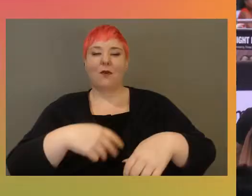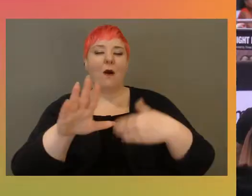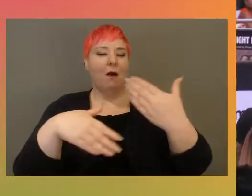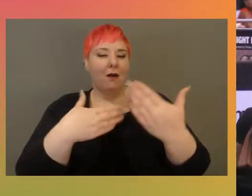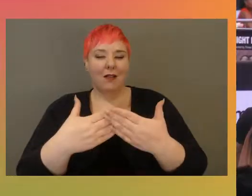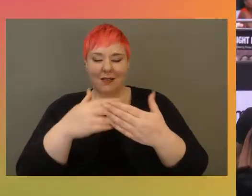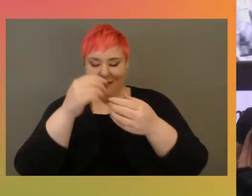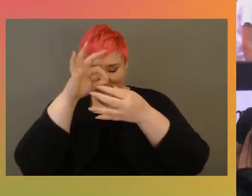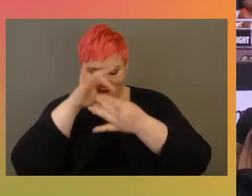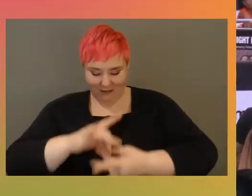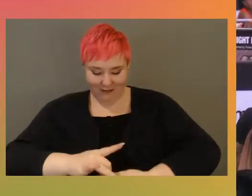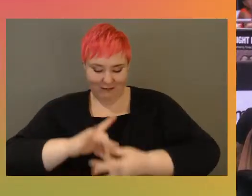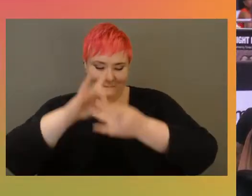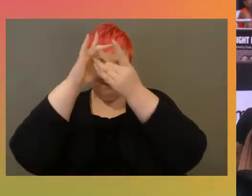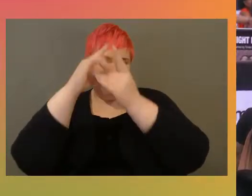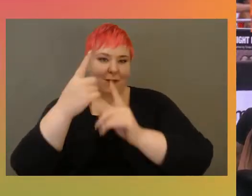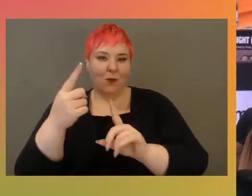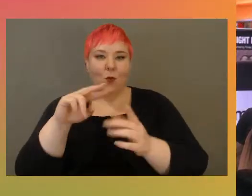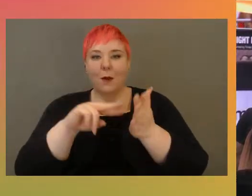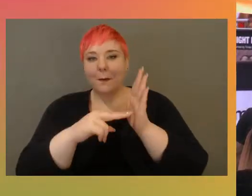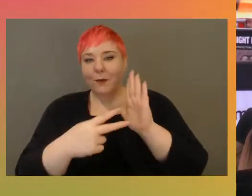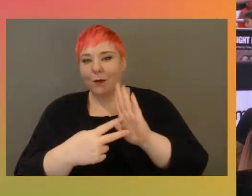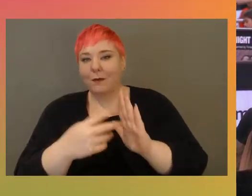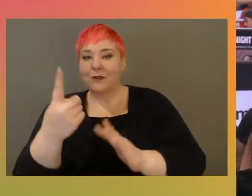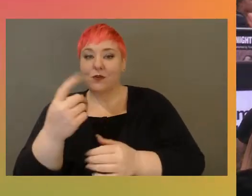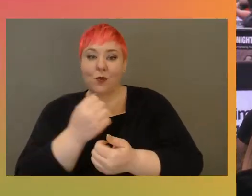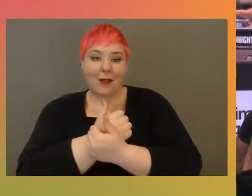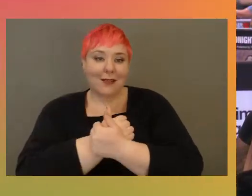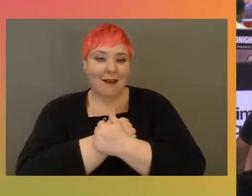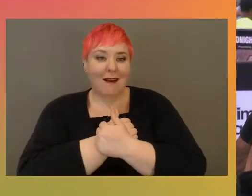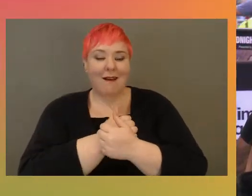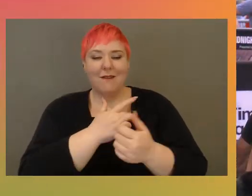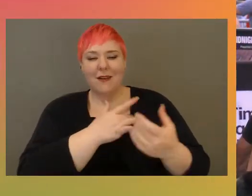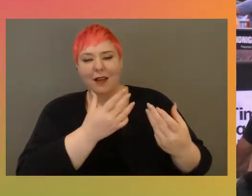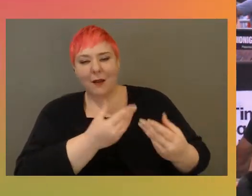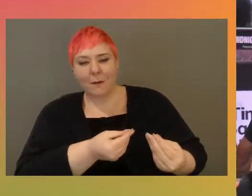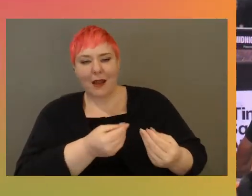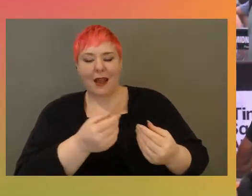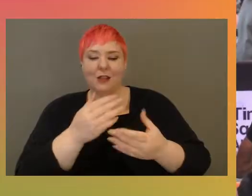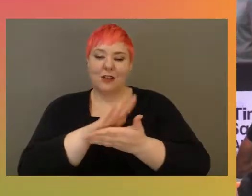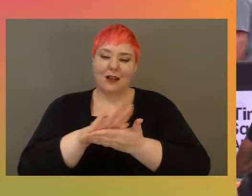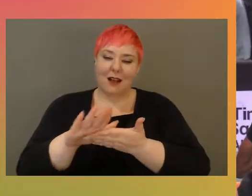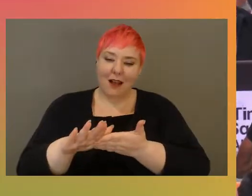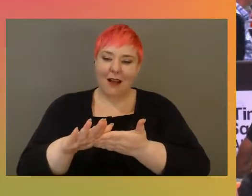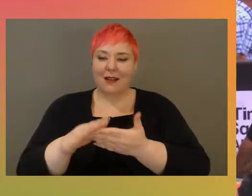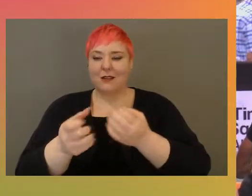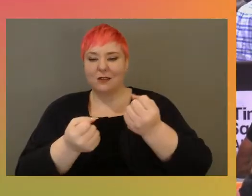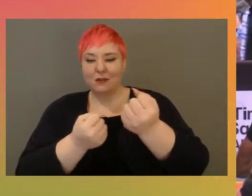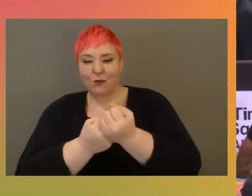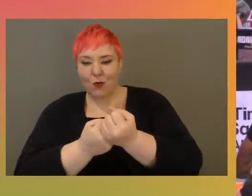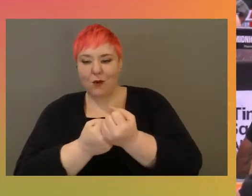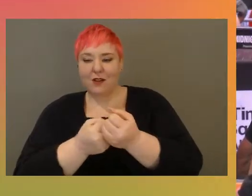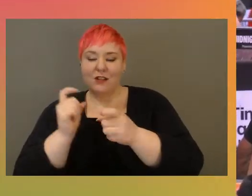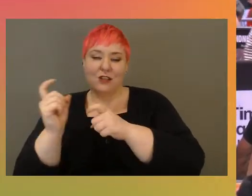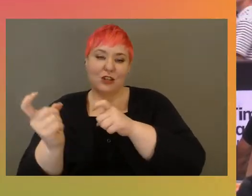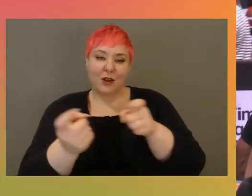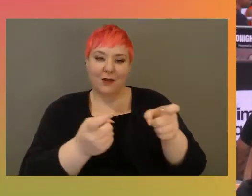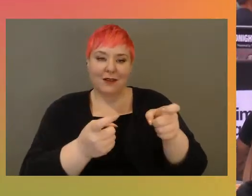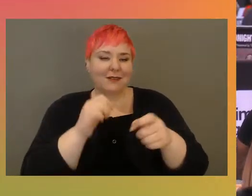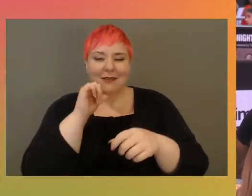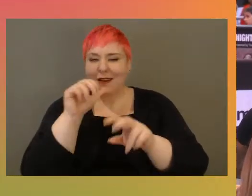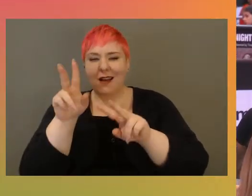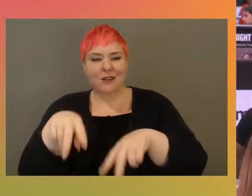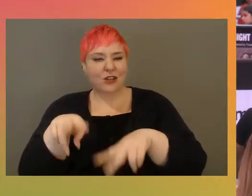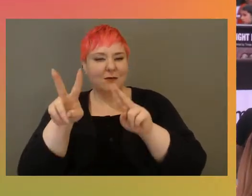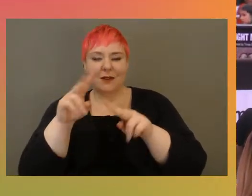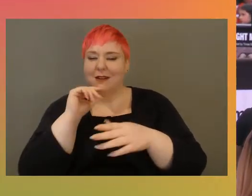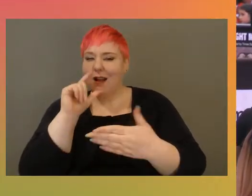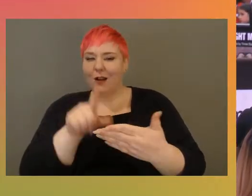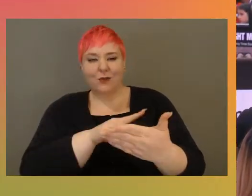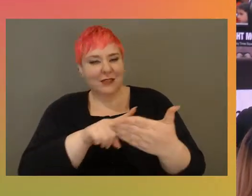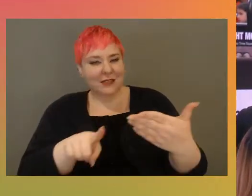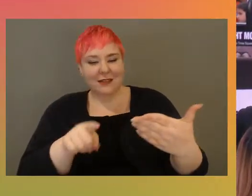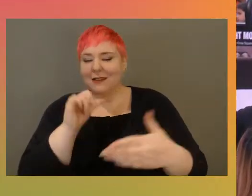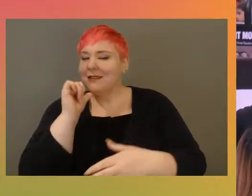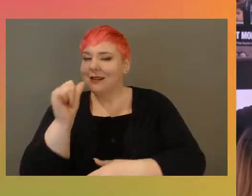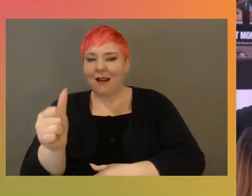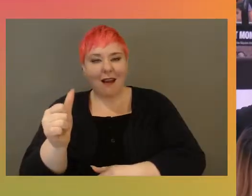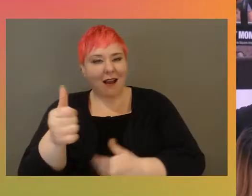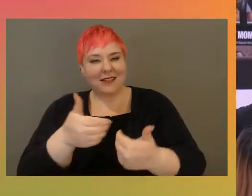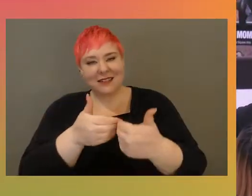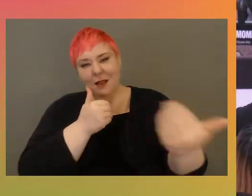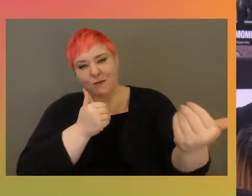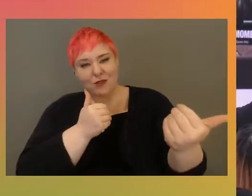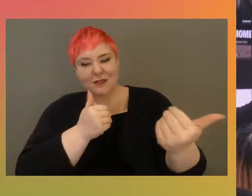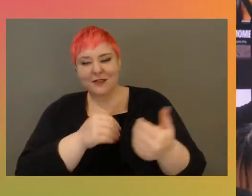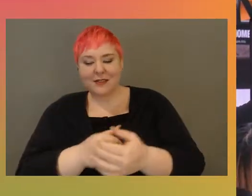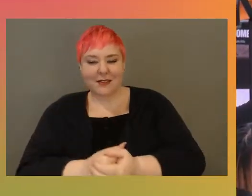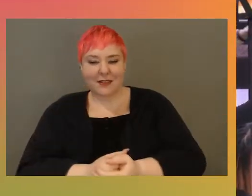THE SAME TEAM.